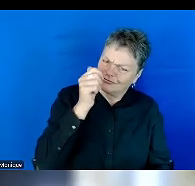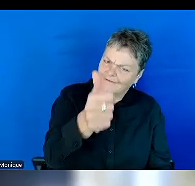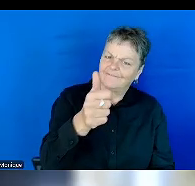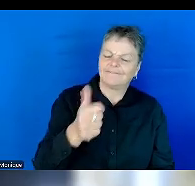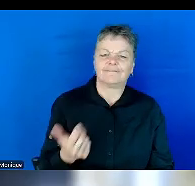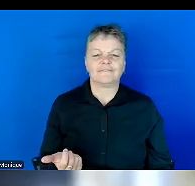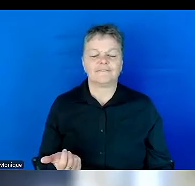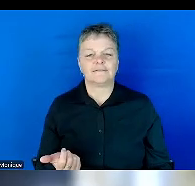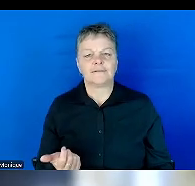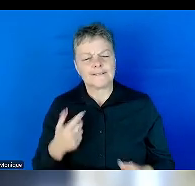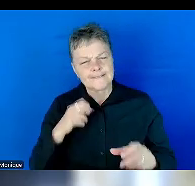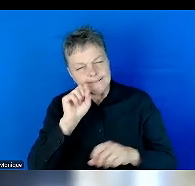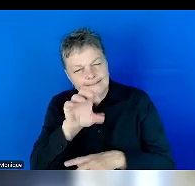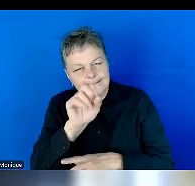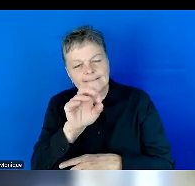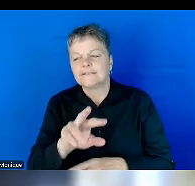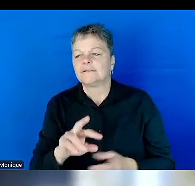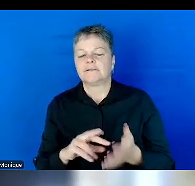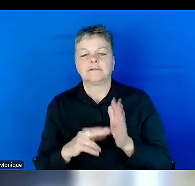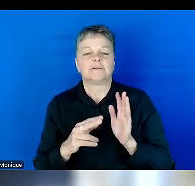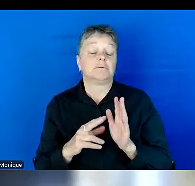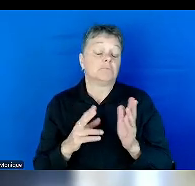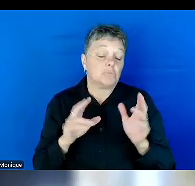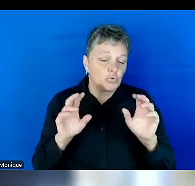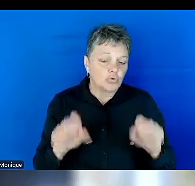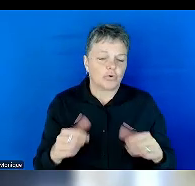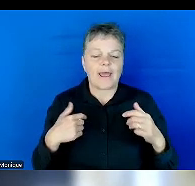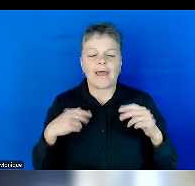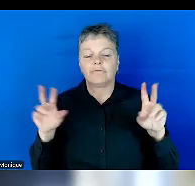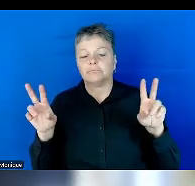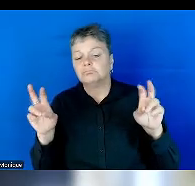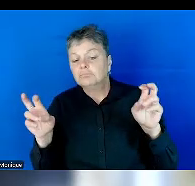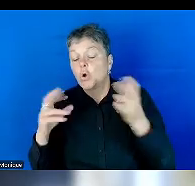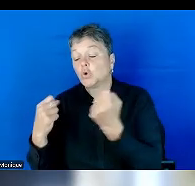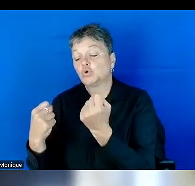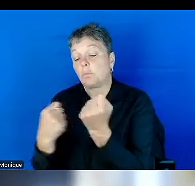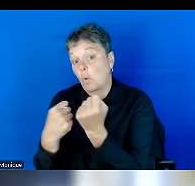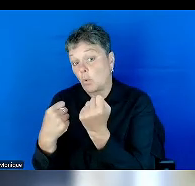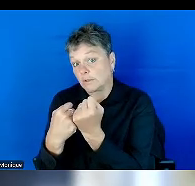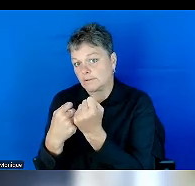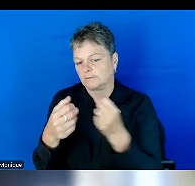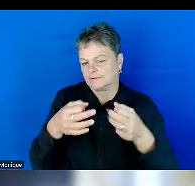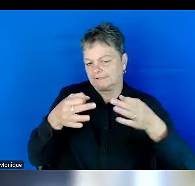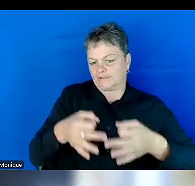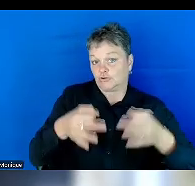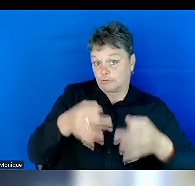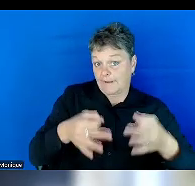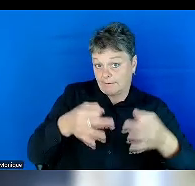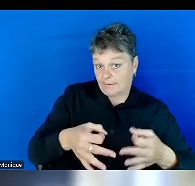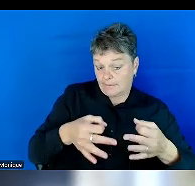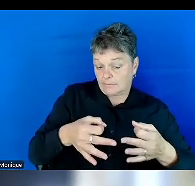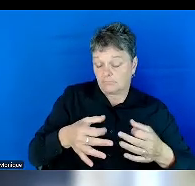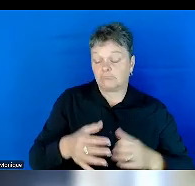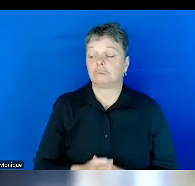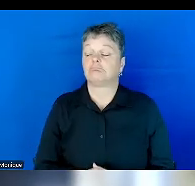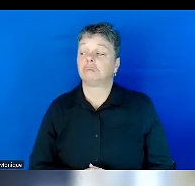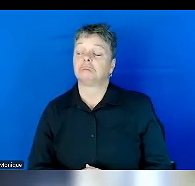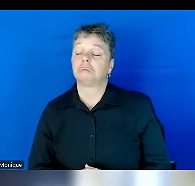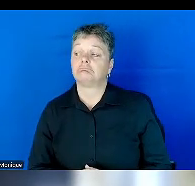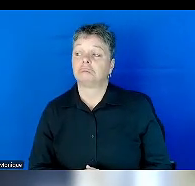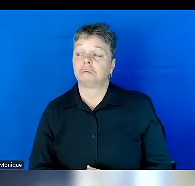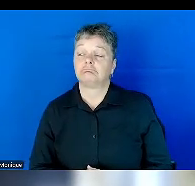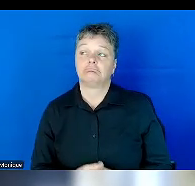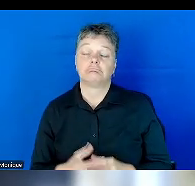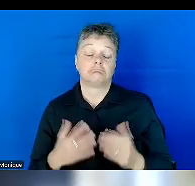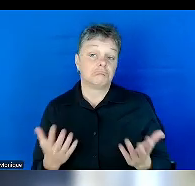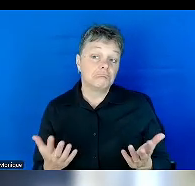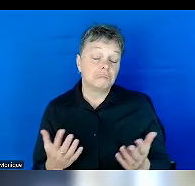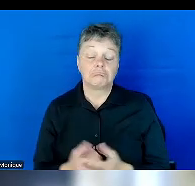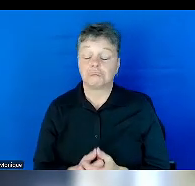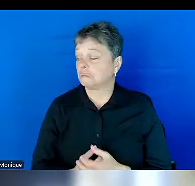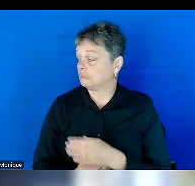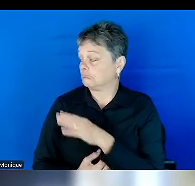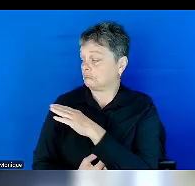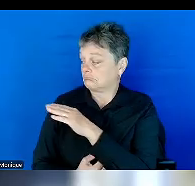about supported decision making. Um some we can also help if the person is under the care of the